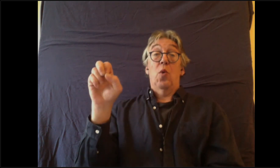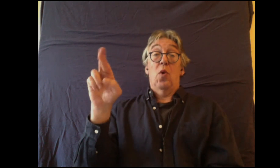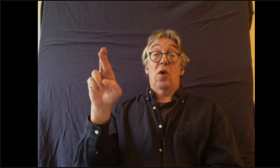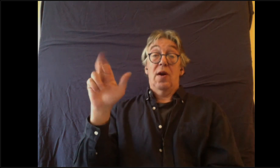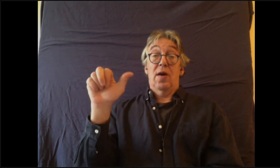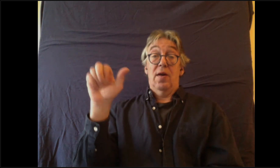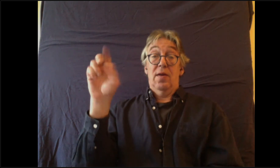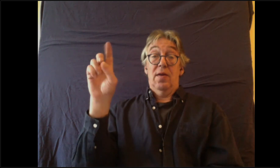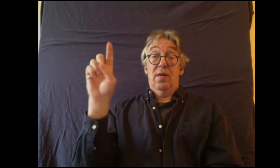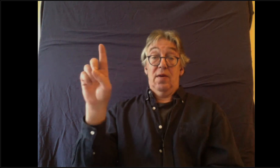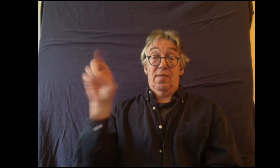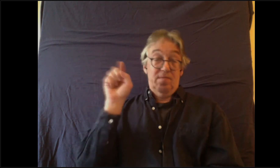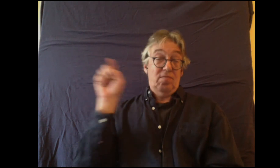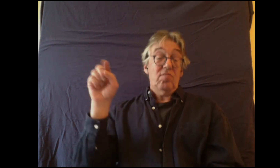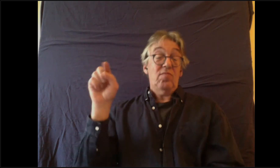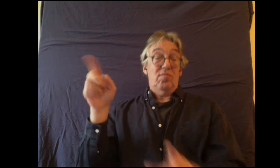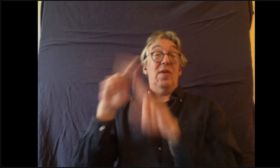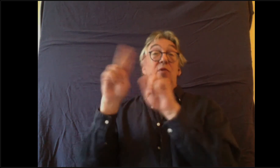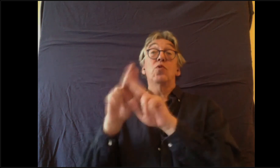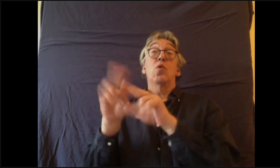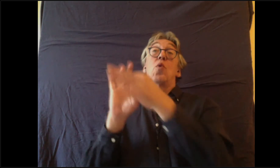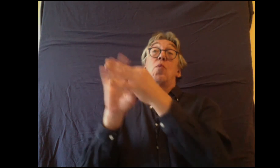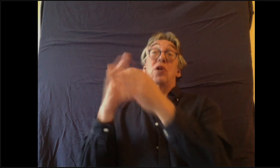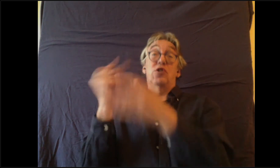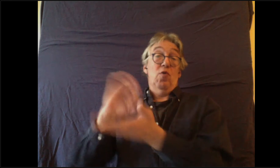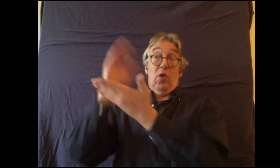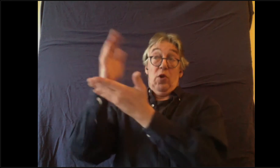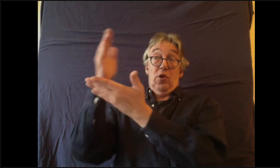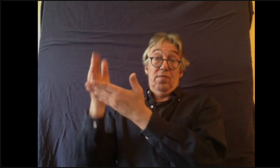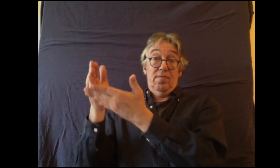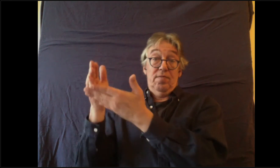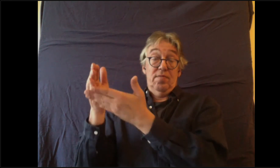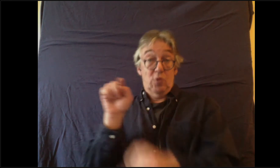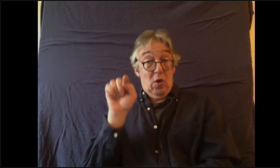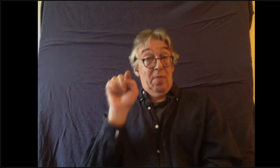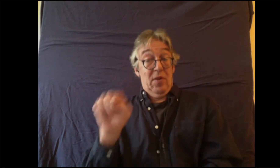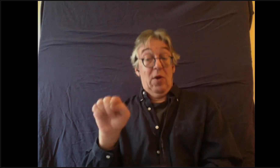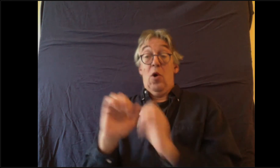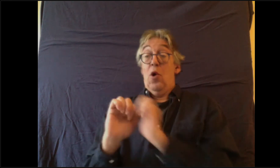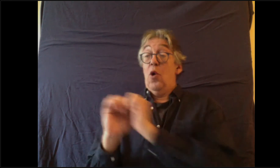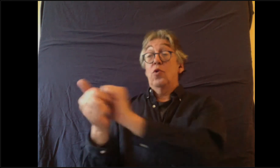This consortium it's a new initiative bringing together Norwegian DPOs